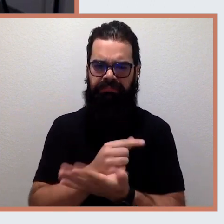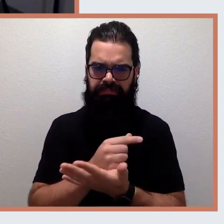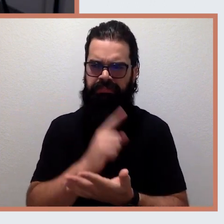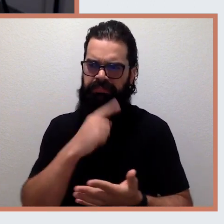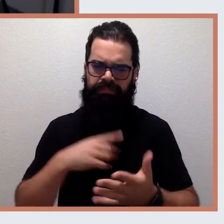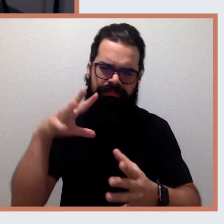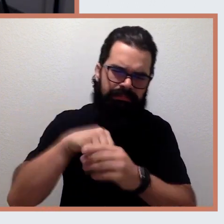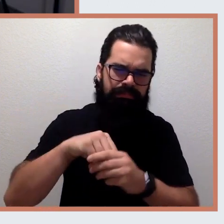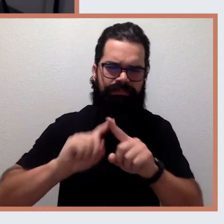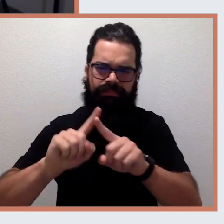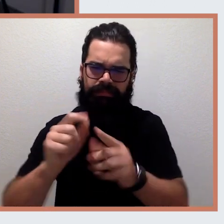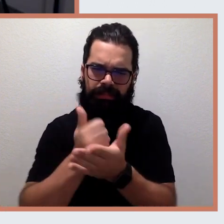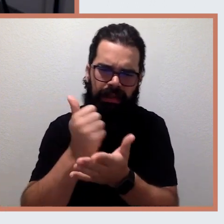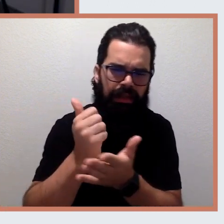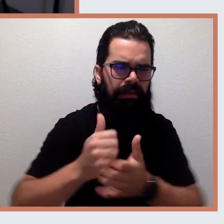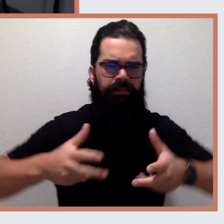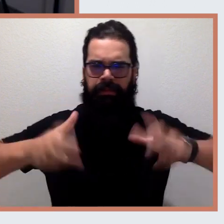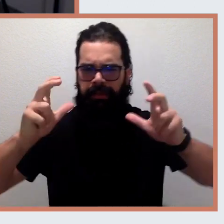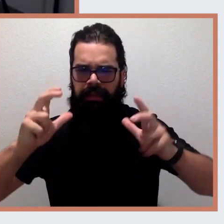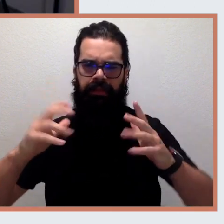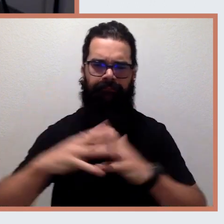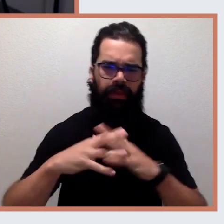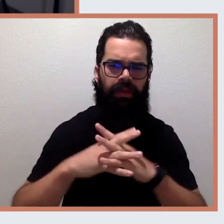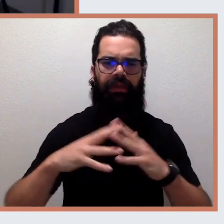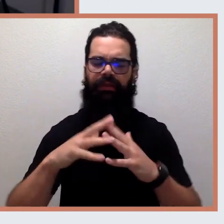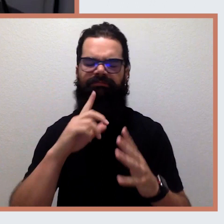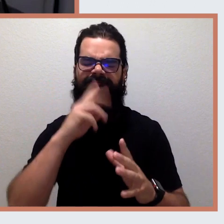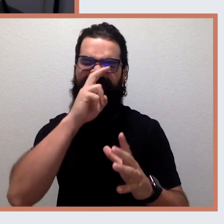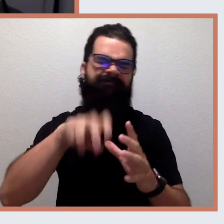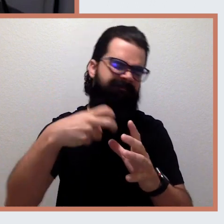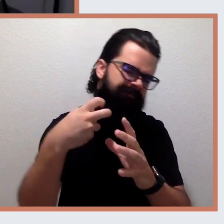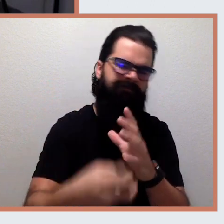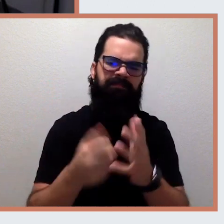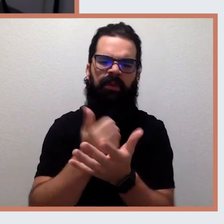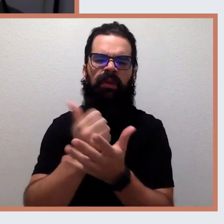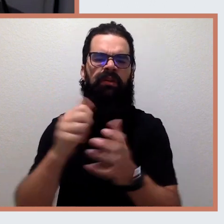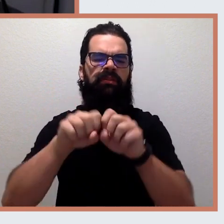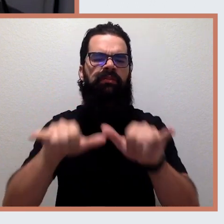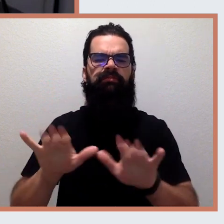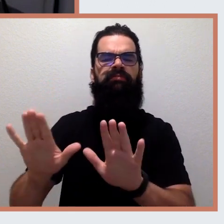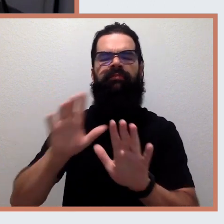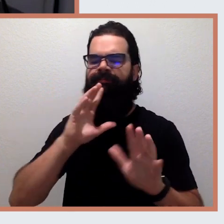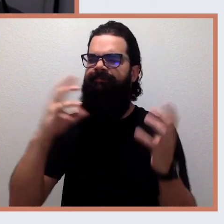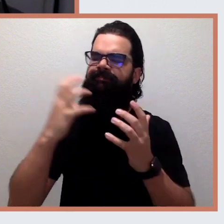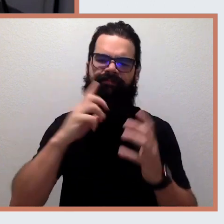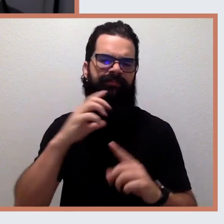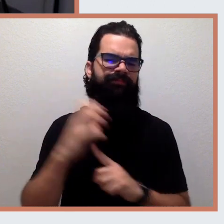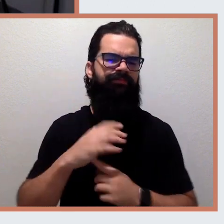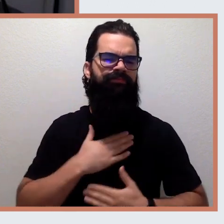I played sports, of course, football, basketball, and I fell right into the sports system there, and it was funny